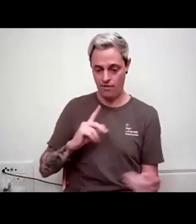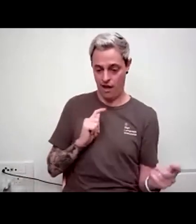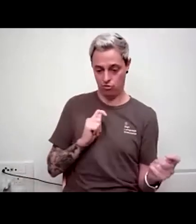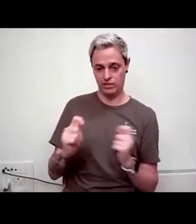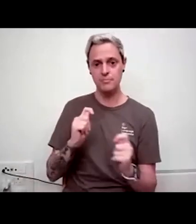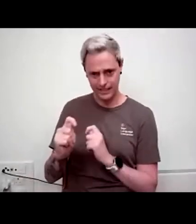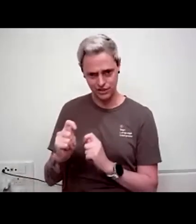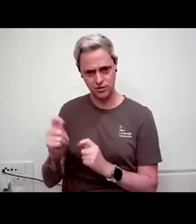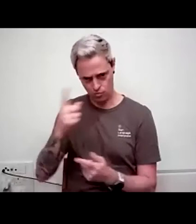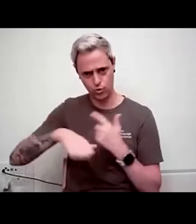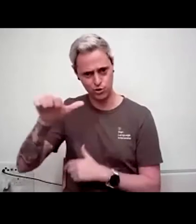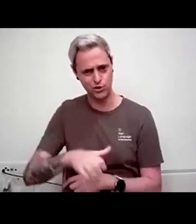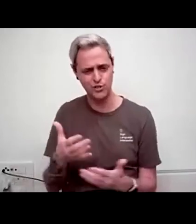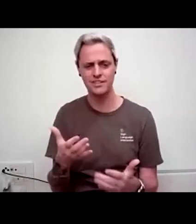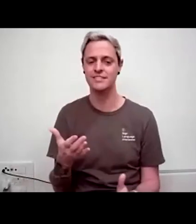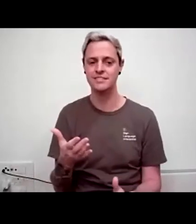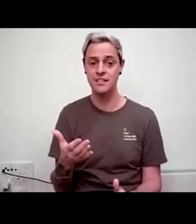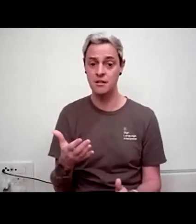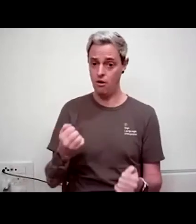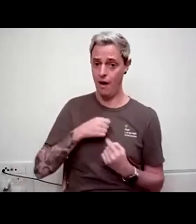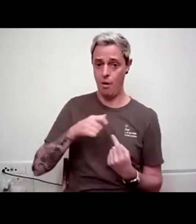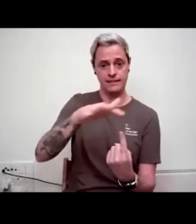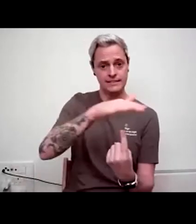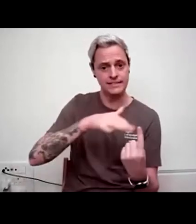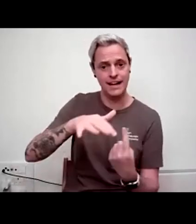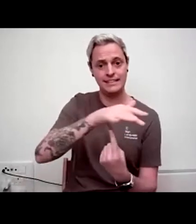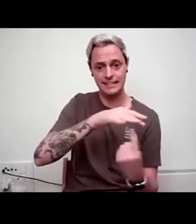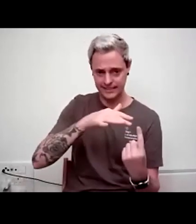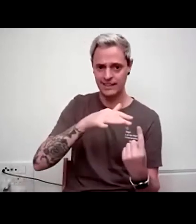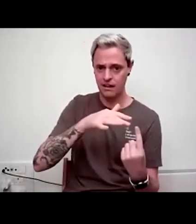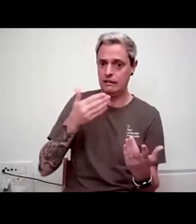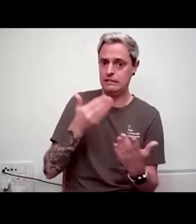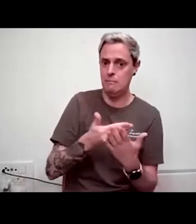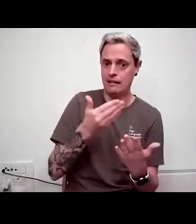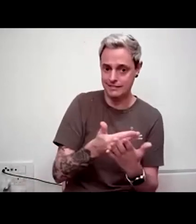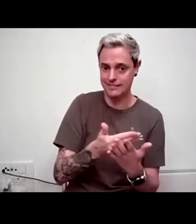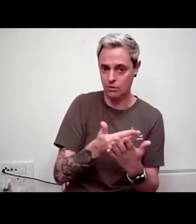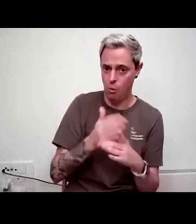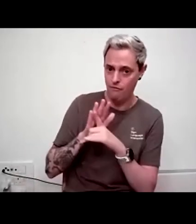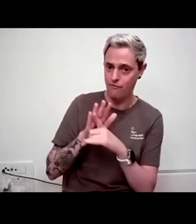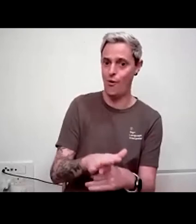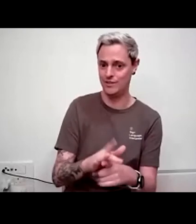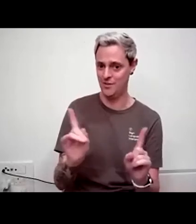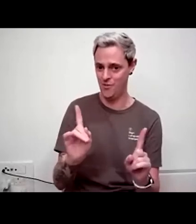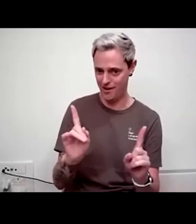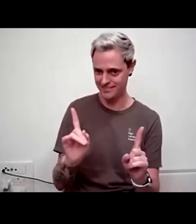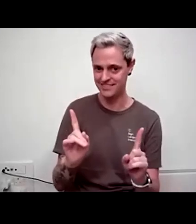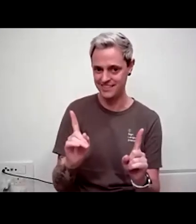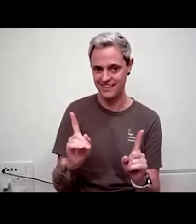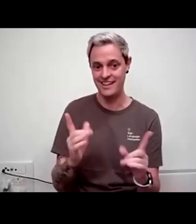and yet the type of transformations that our society asks for and, in many cases in forces are, I want to argue,